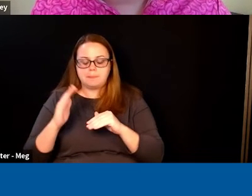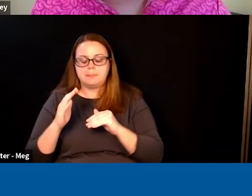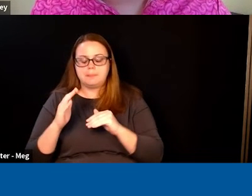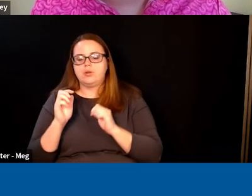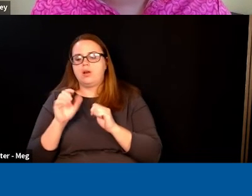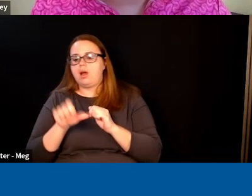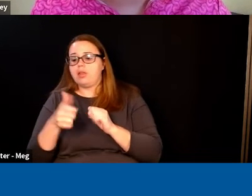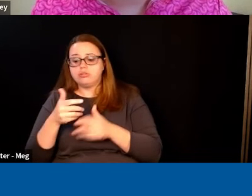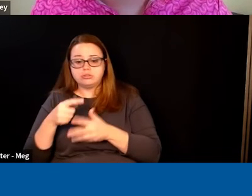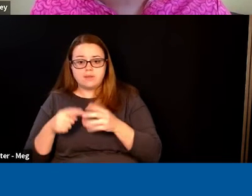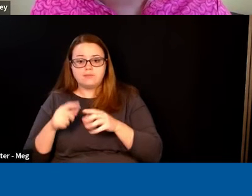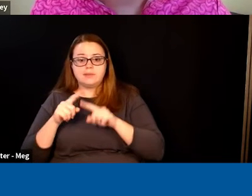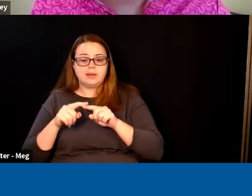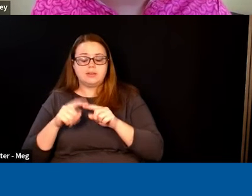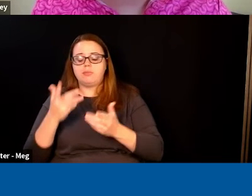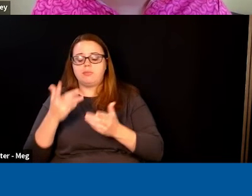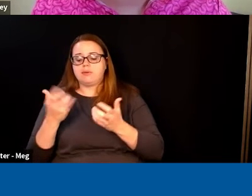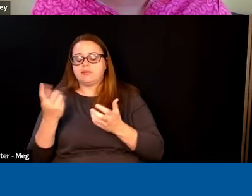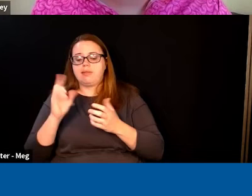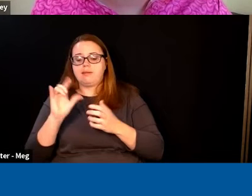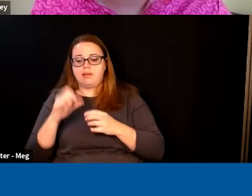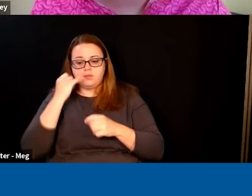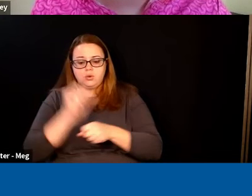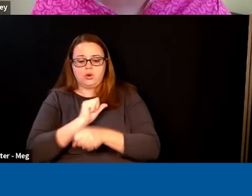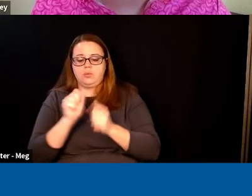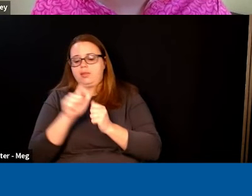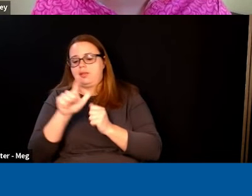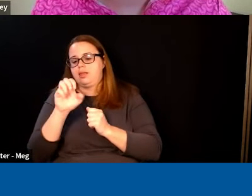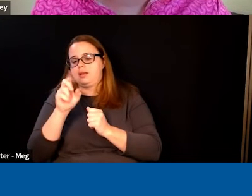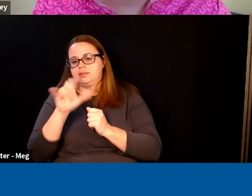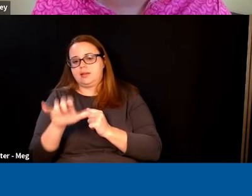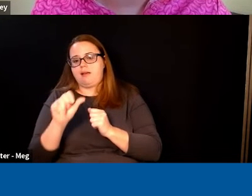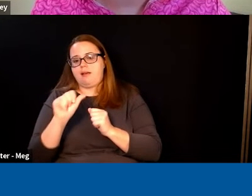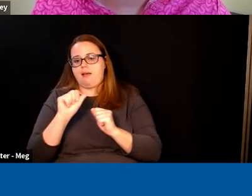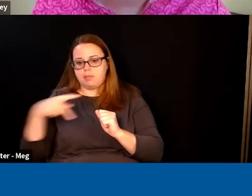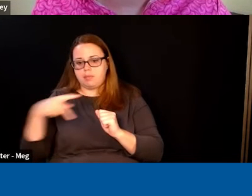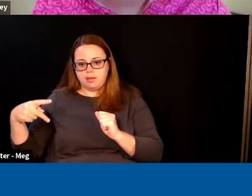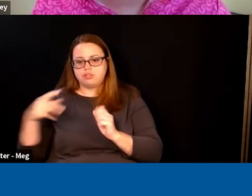You might want something like this when you're working with like a legacy application, a lot of internets have this kind of problem.